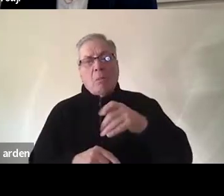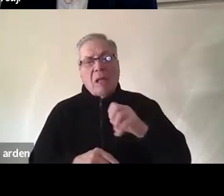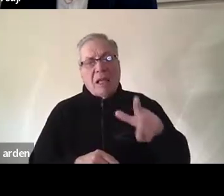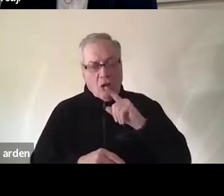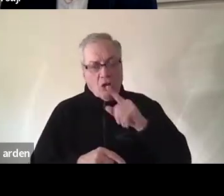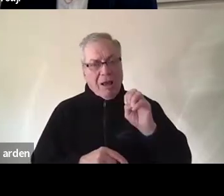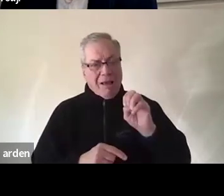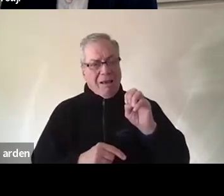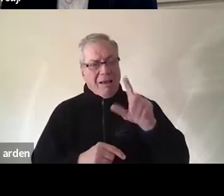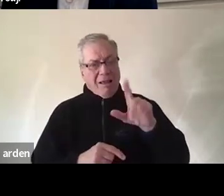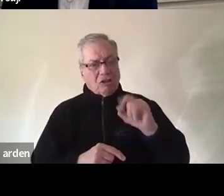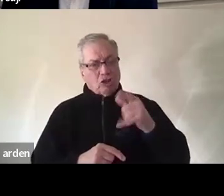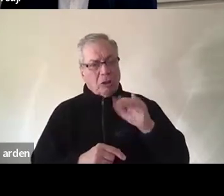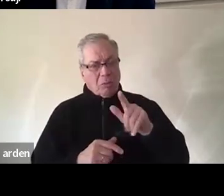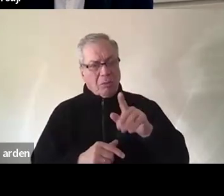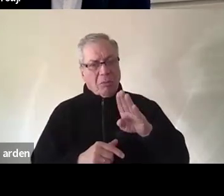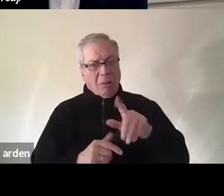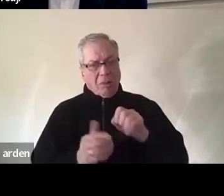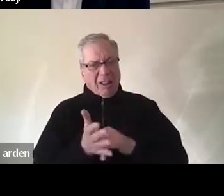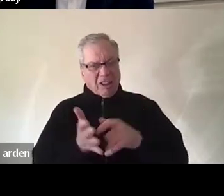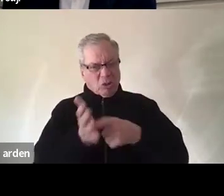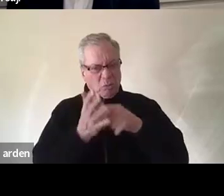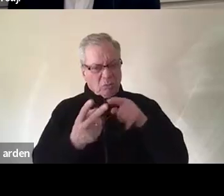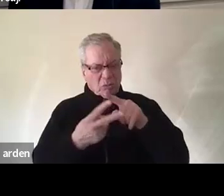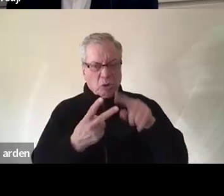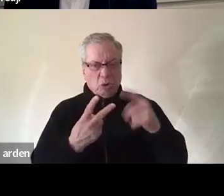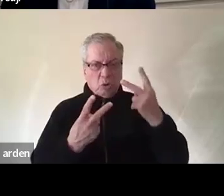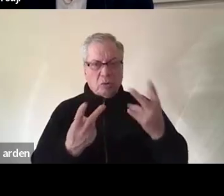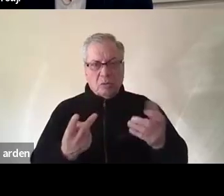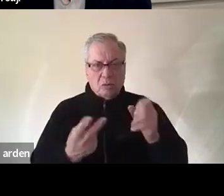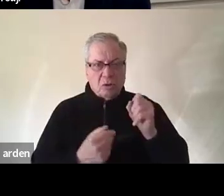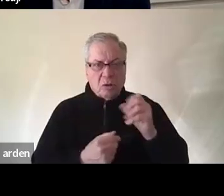the only two requirements. But again we had some wiggle room in there,